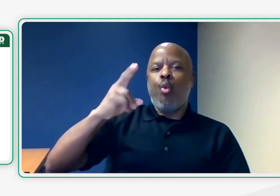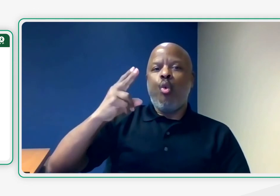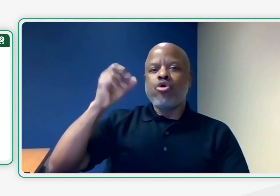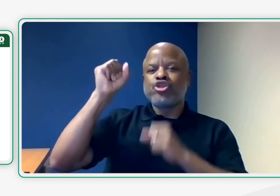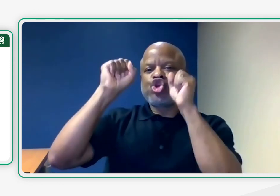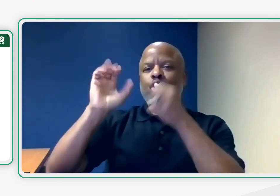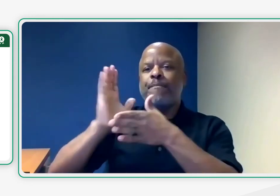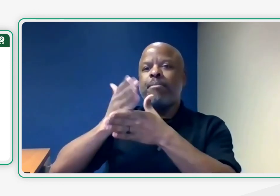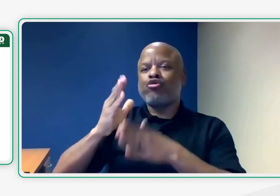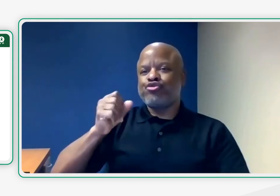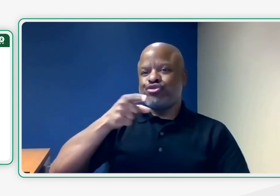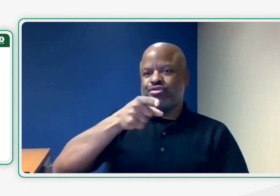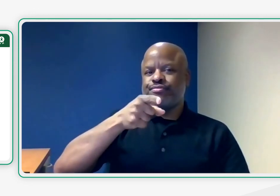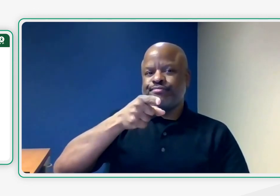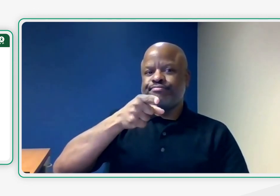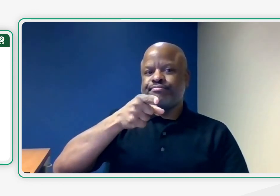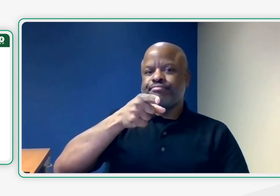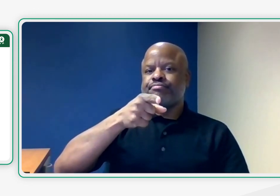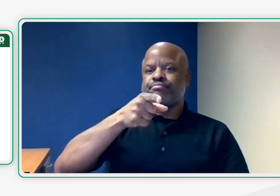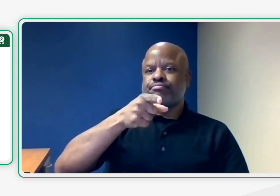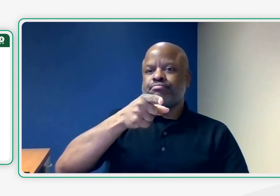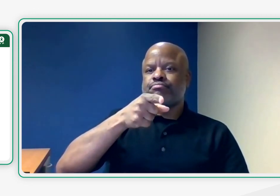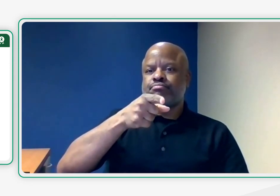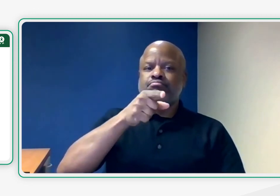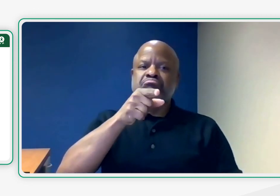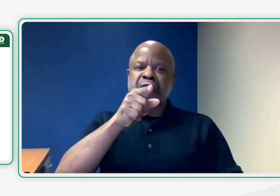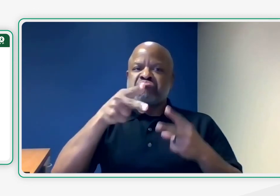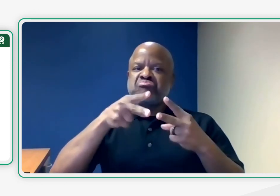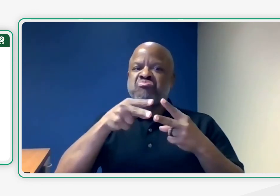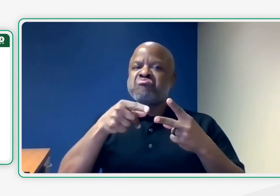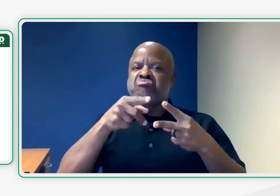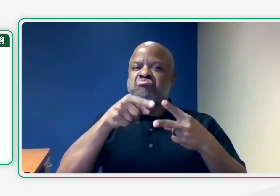And Instagram is @aslcoachstrategypartners.